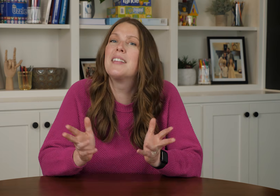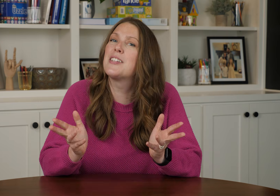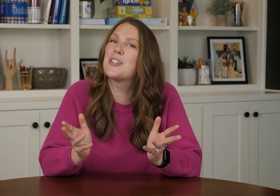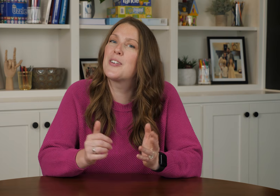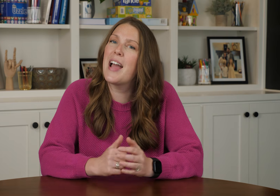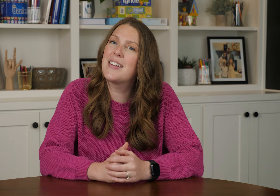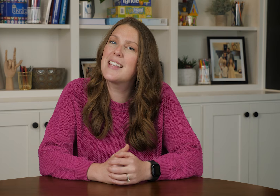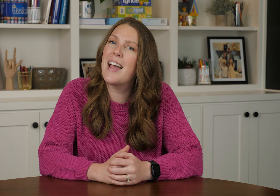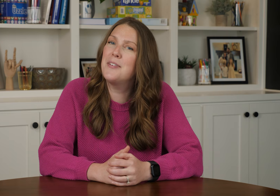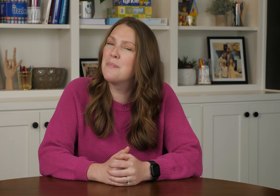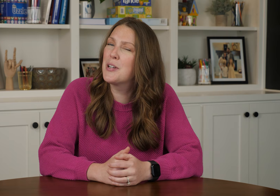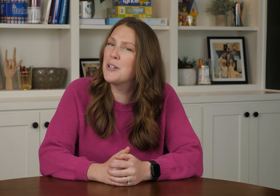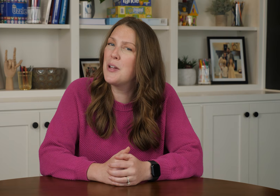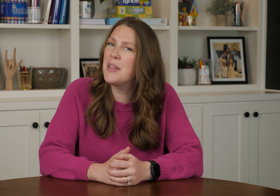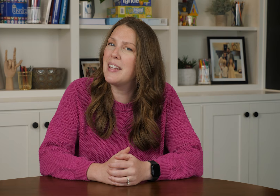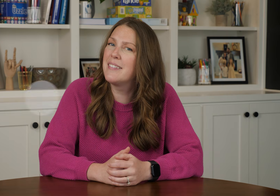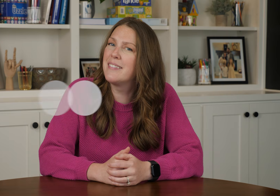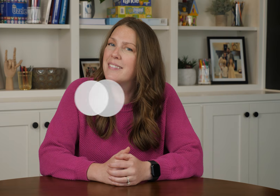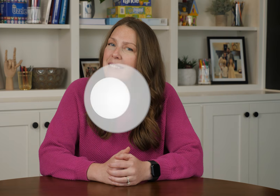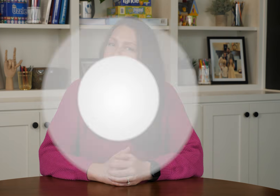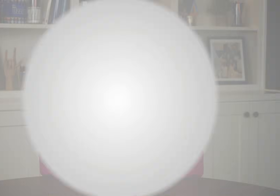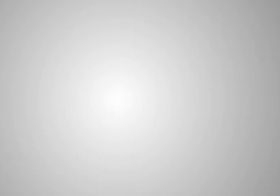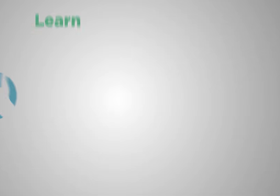Let's learn how to sign clothing.